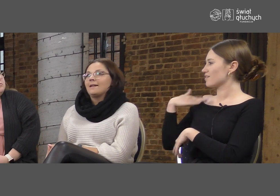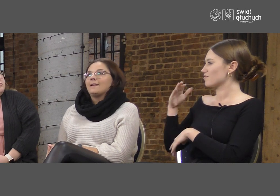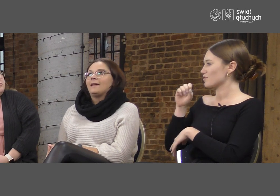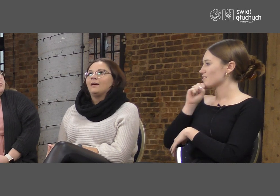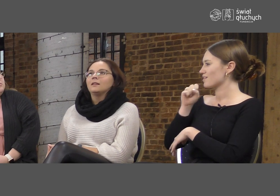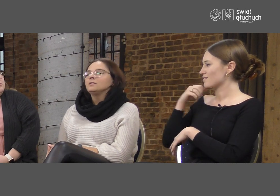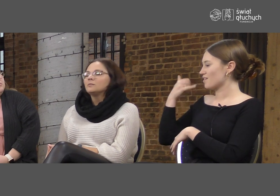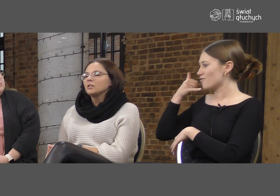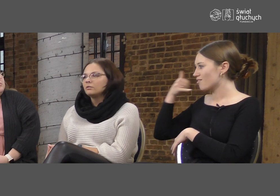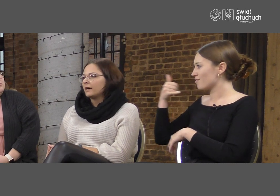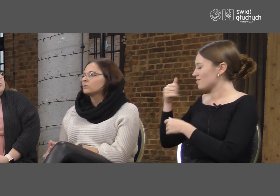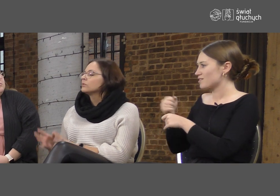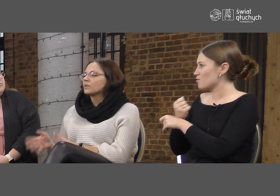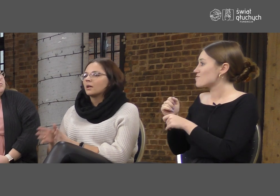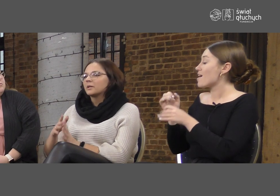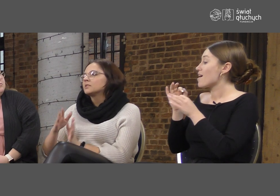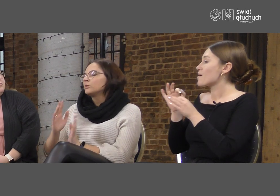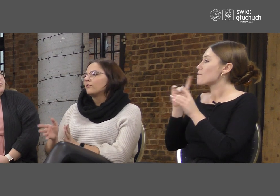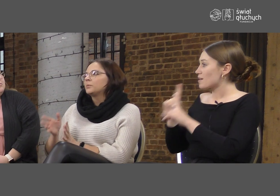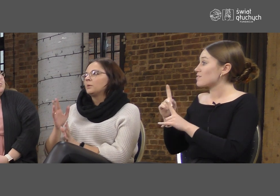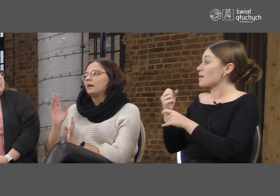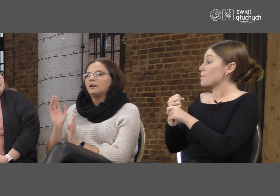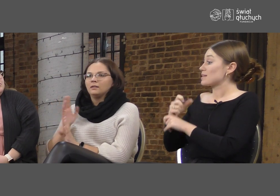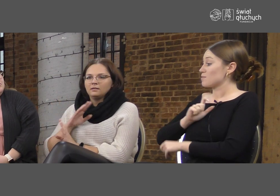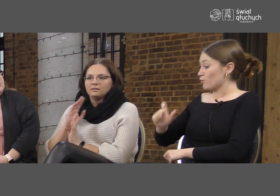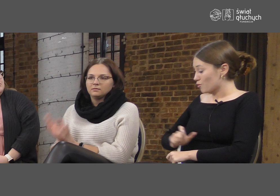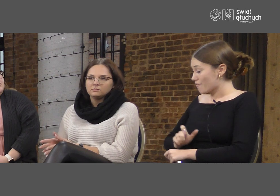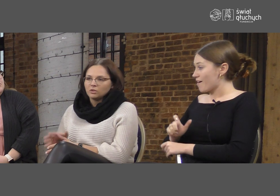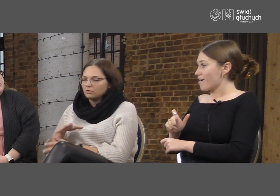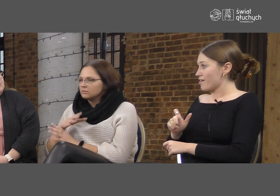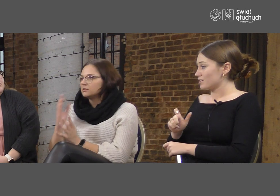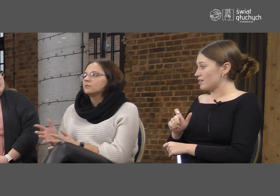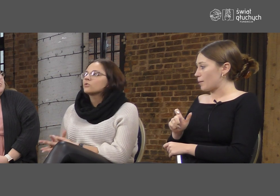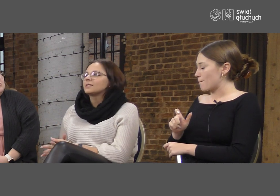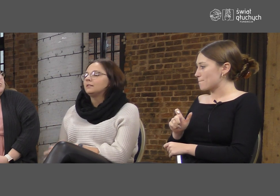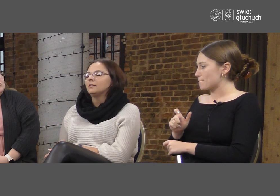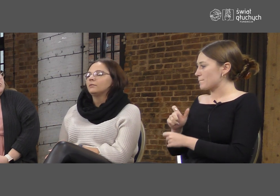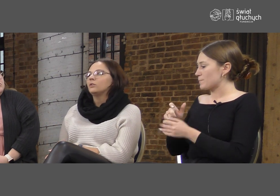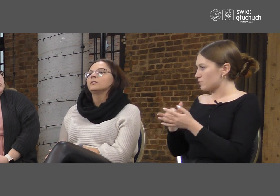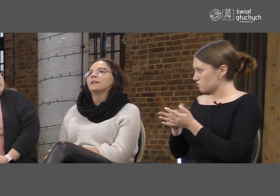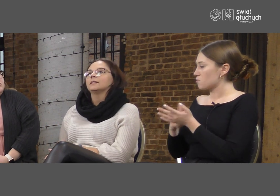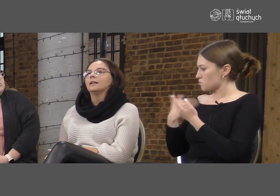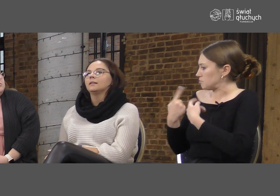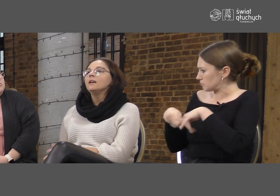This does not change the fact that the work office work was reliably performed.